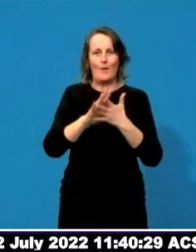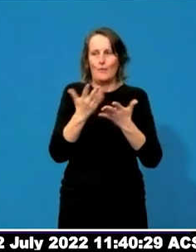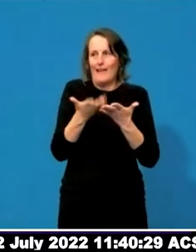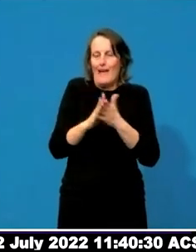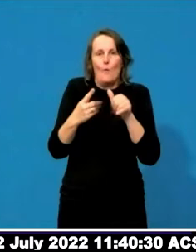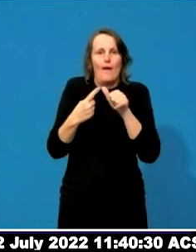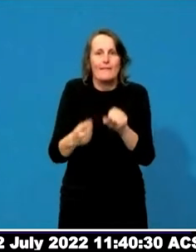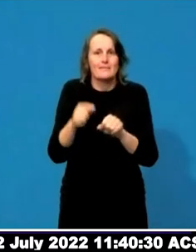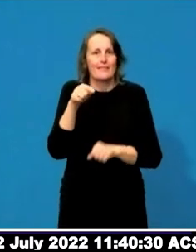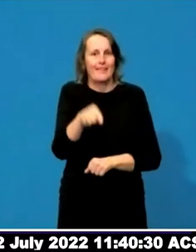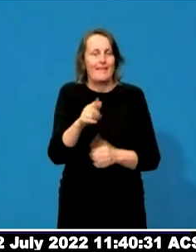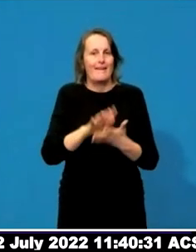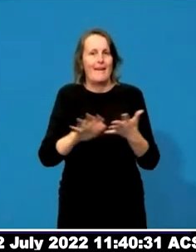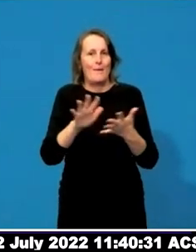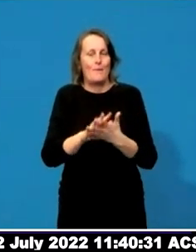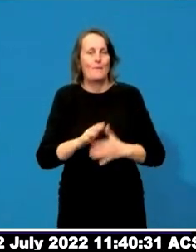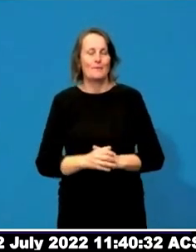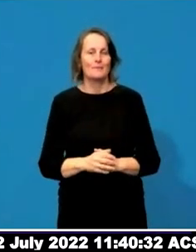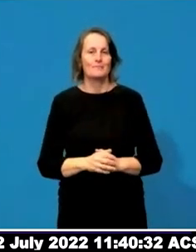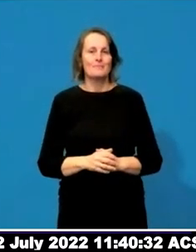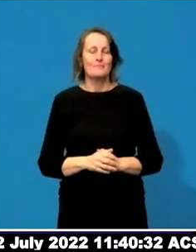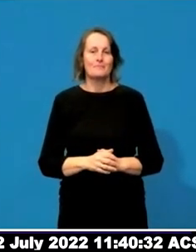You know, often it's not quick.